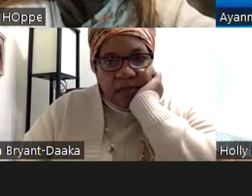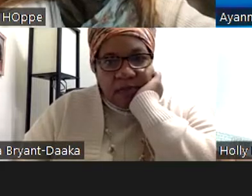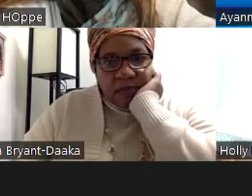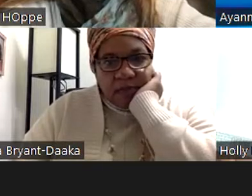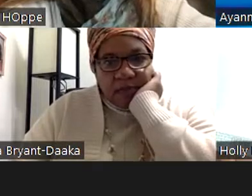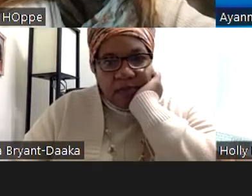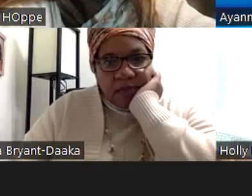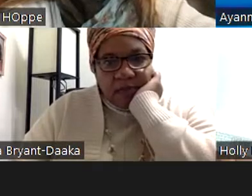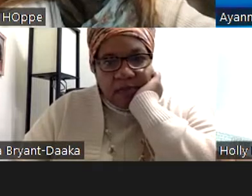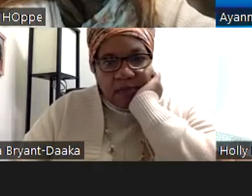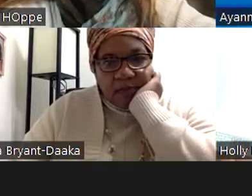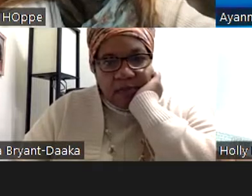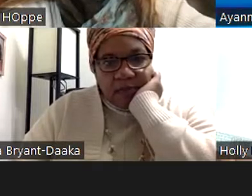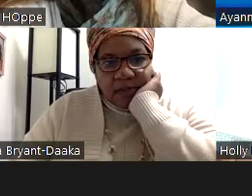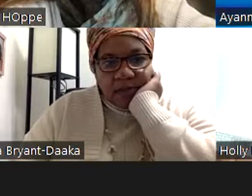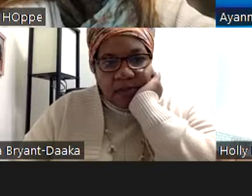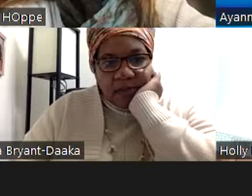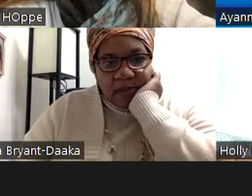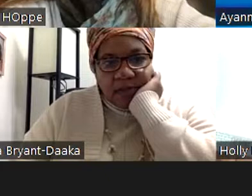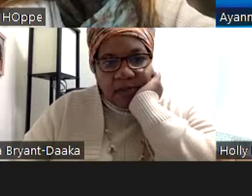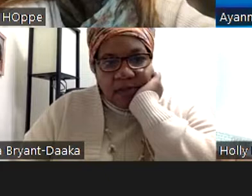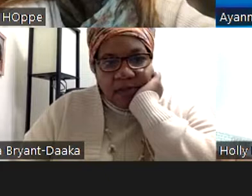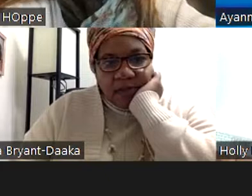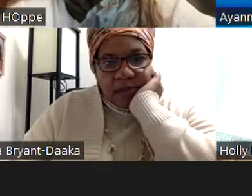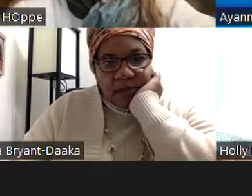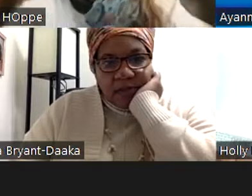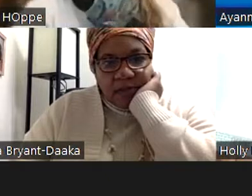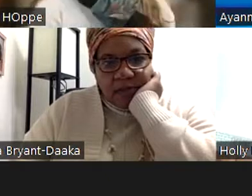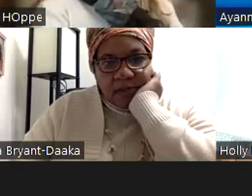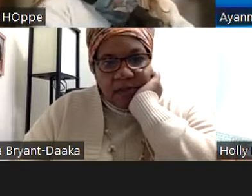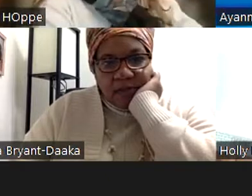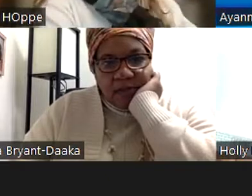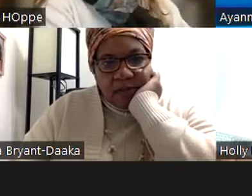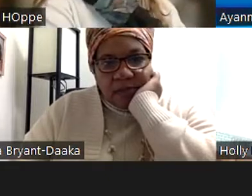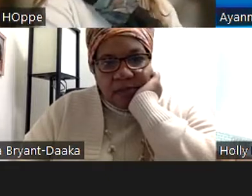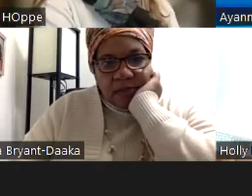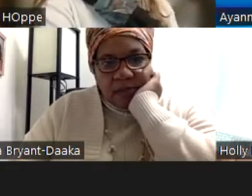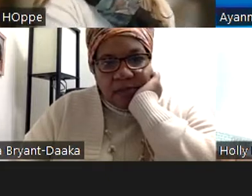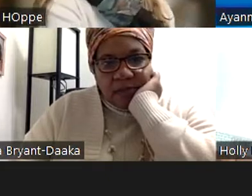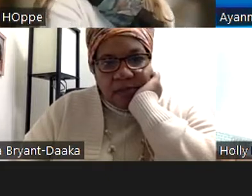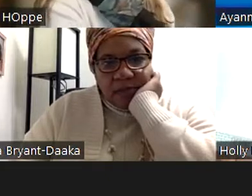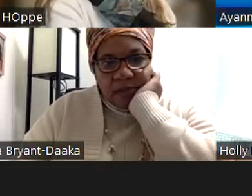The Nurse Family Partnership is an evidence-based home visiting program that pairs a registered nurse